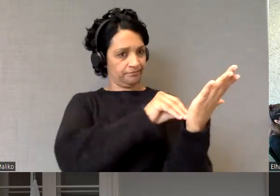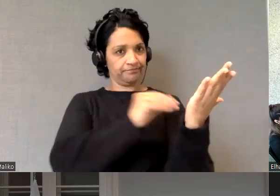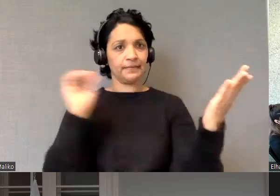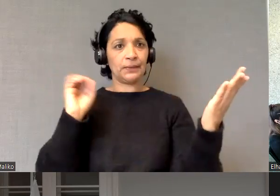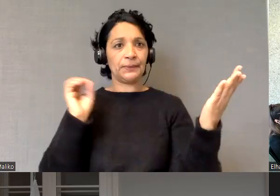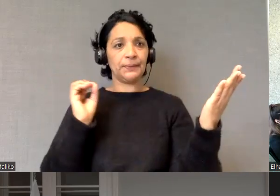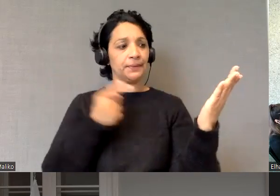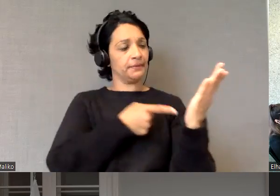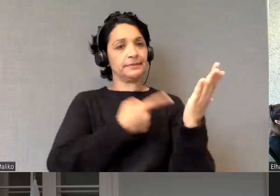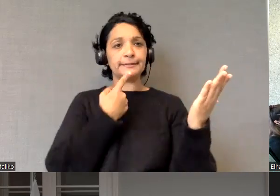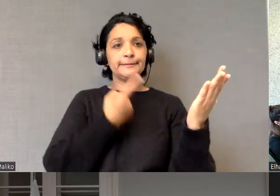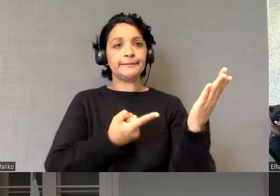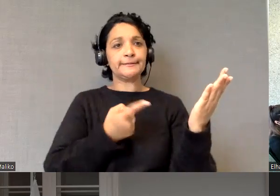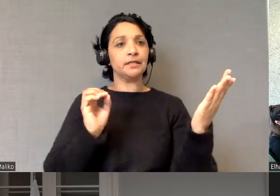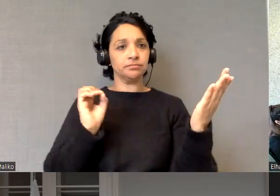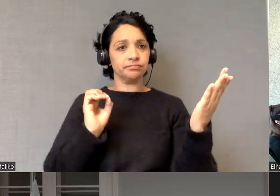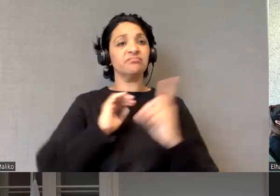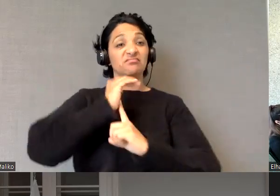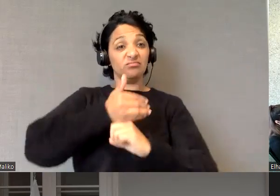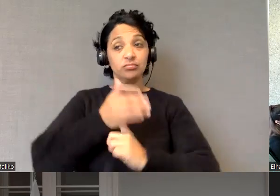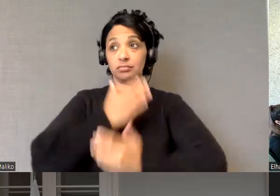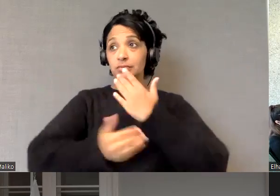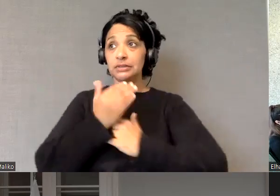that need to be in there, which, given security council